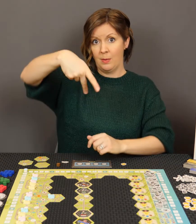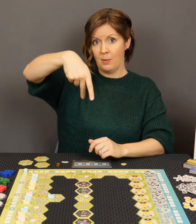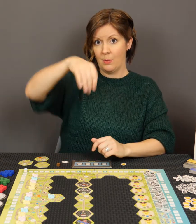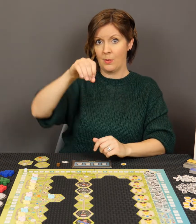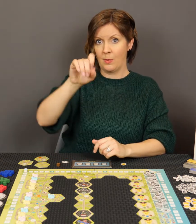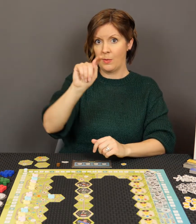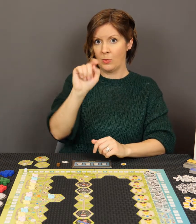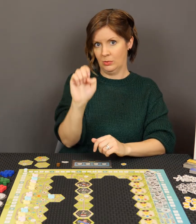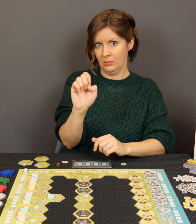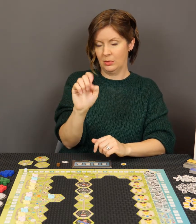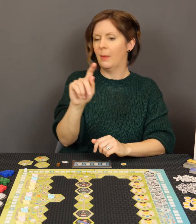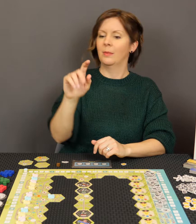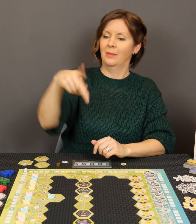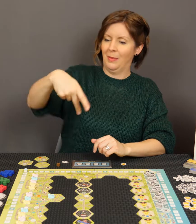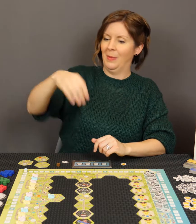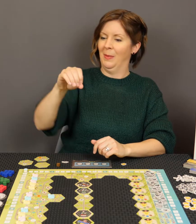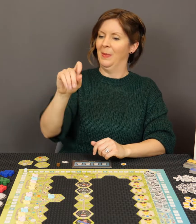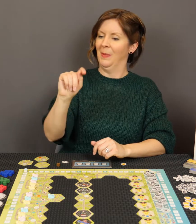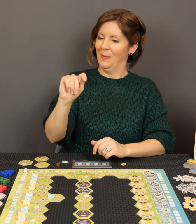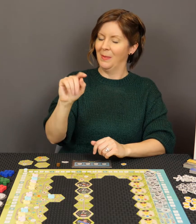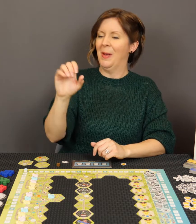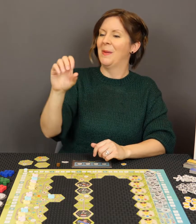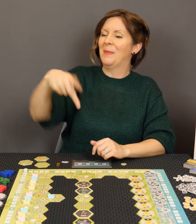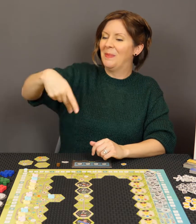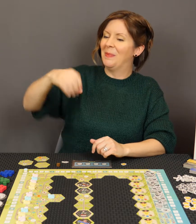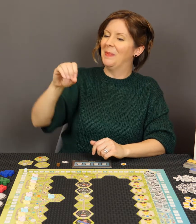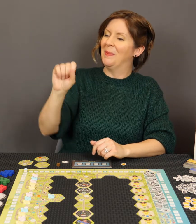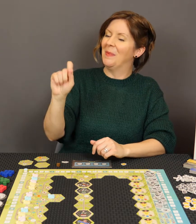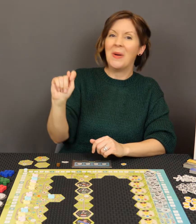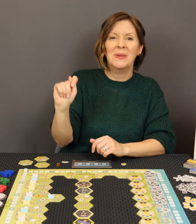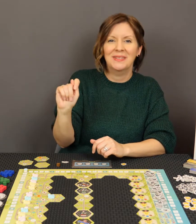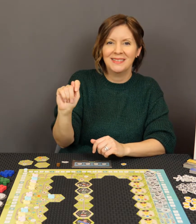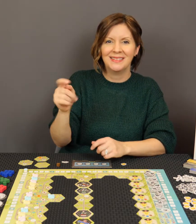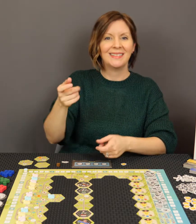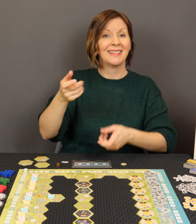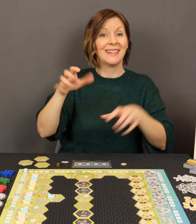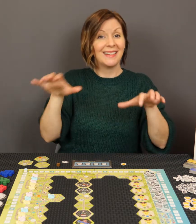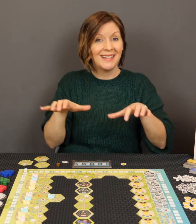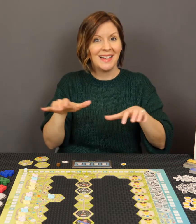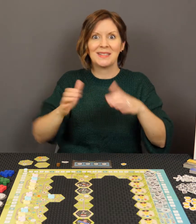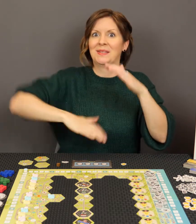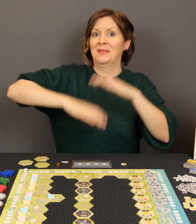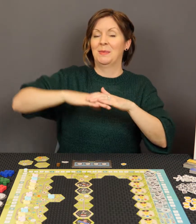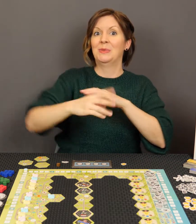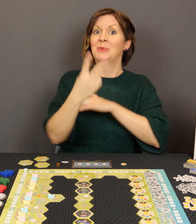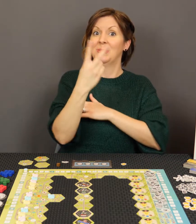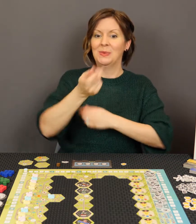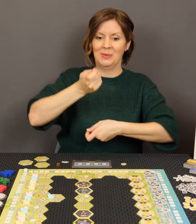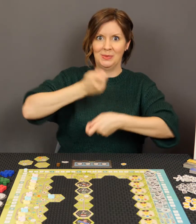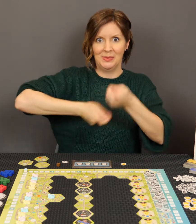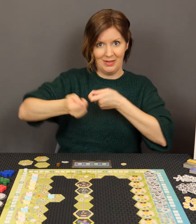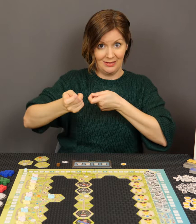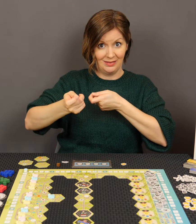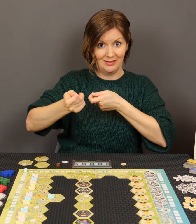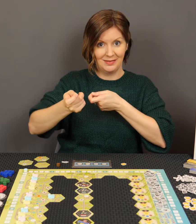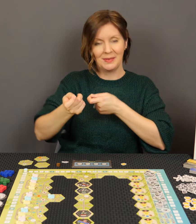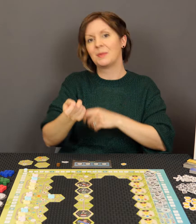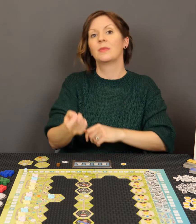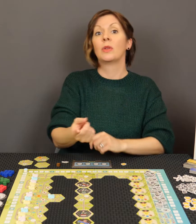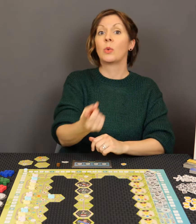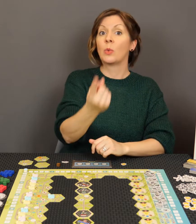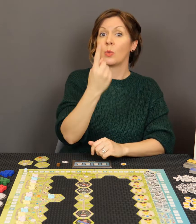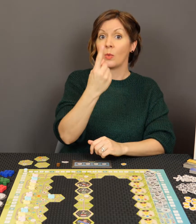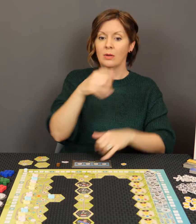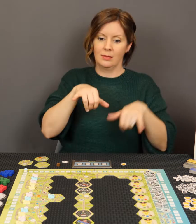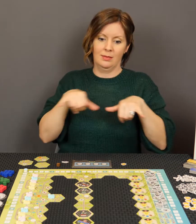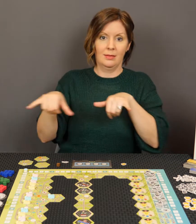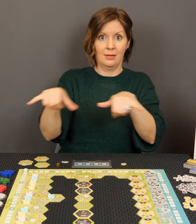The trading post tile… post… tile… means you can do up to 2 trades.